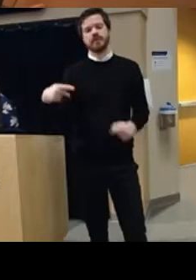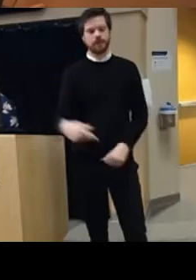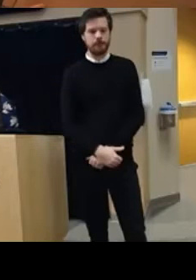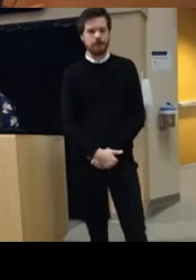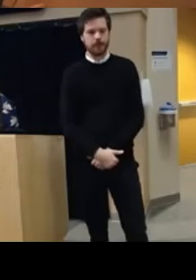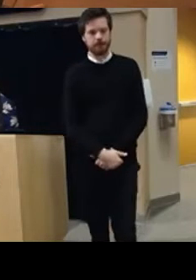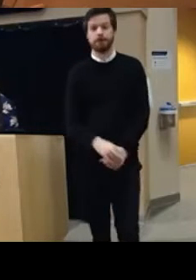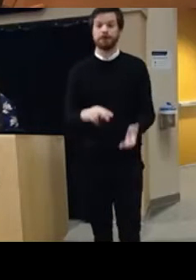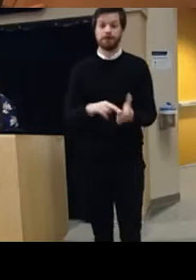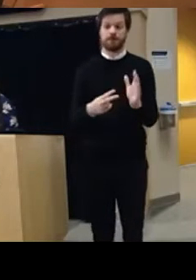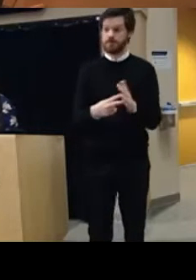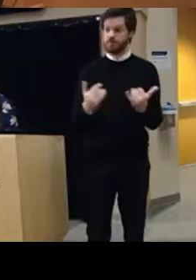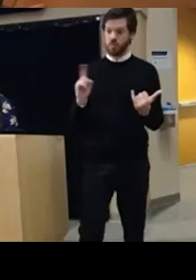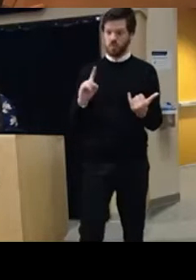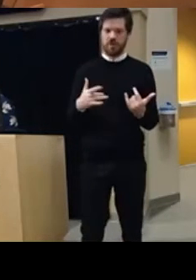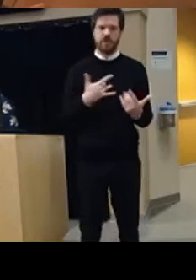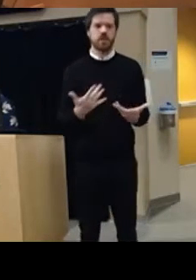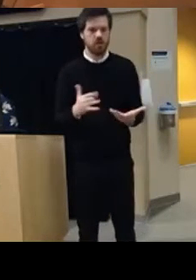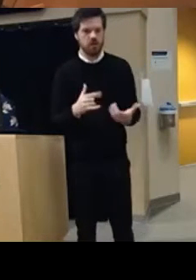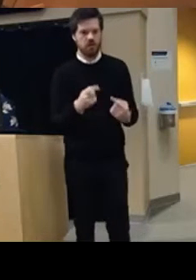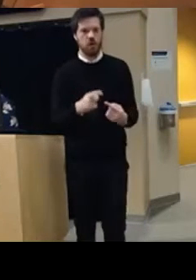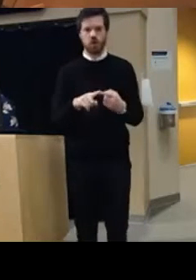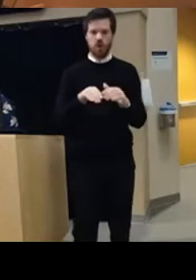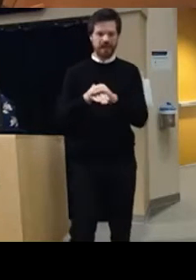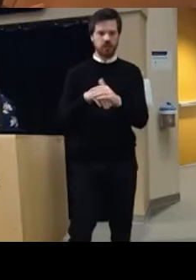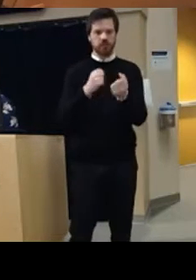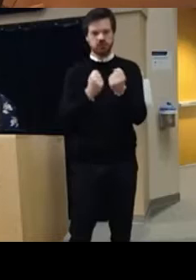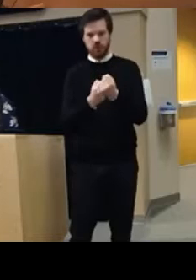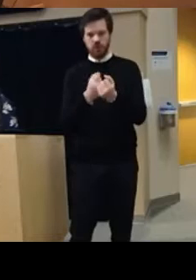in a day in time time when it can be so difficult to access support and mental health care there are